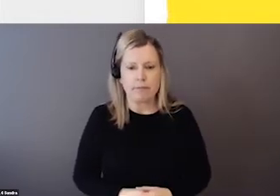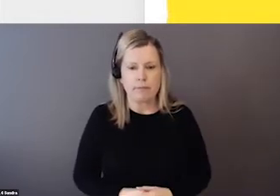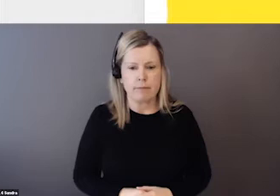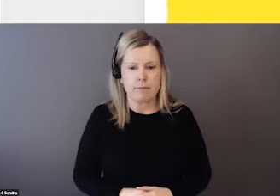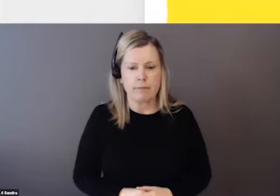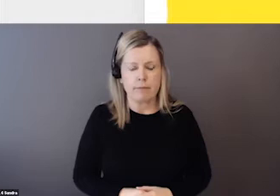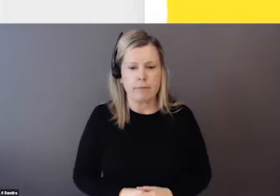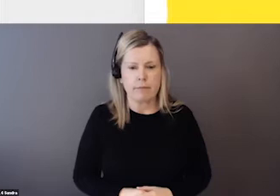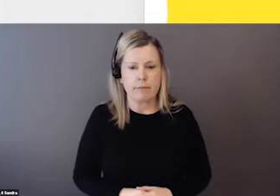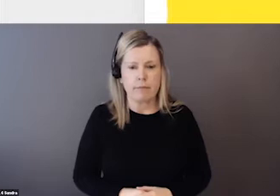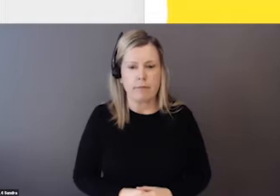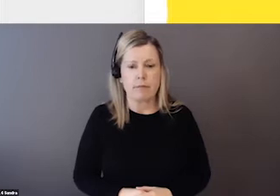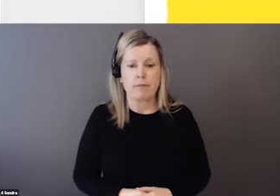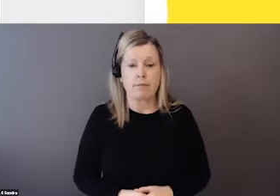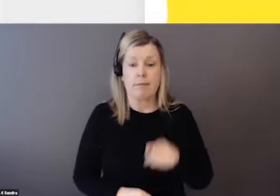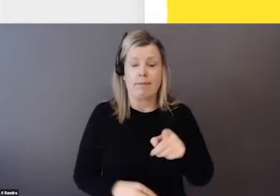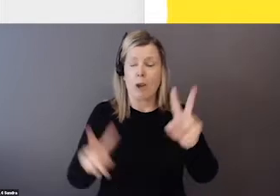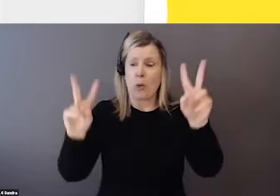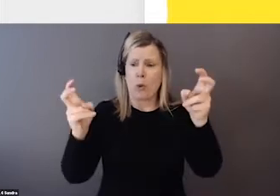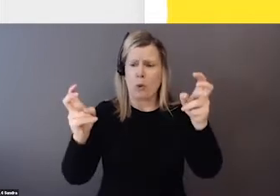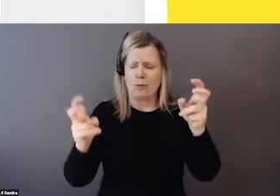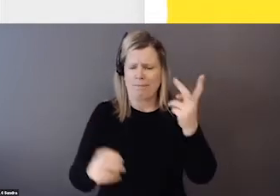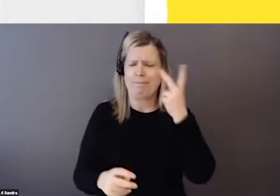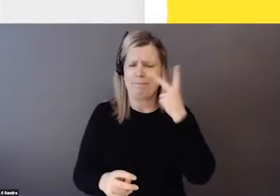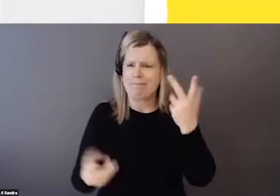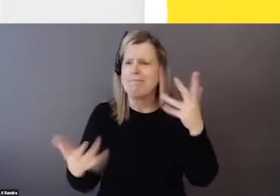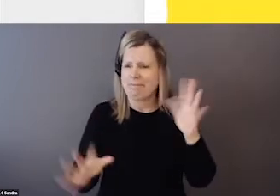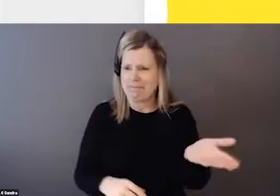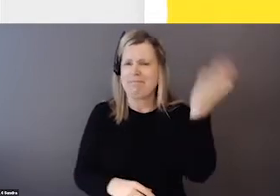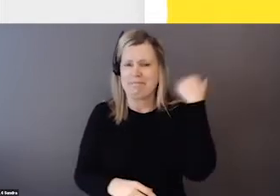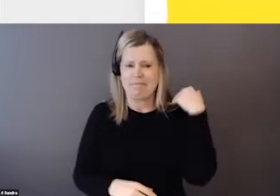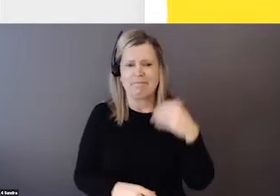I'm going to start with a quotation, it's one that we've probably all heard before; culture eats strategy for breakfast.